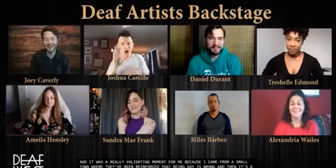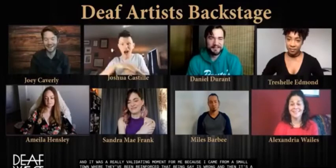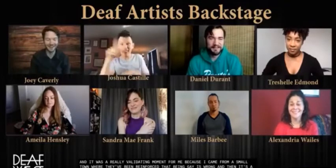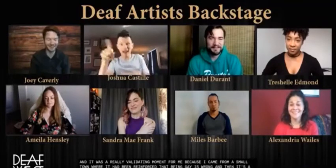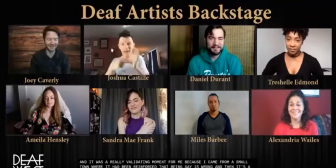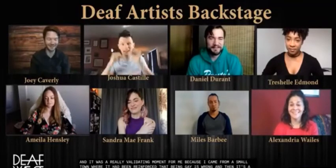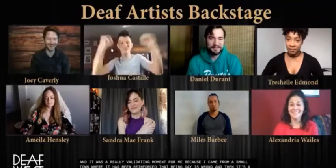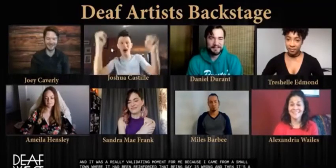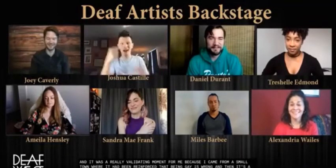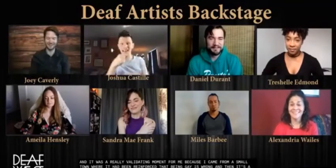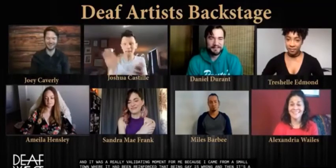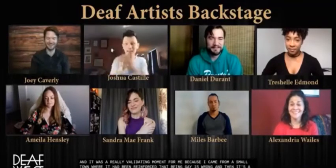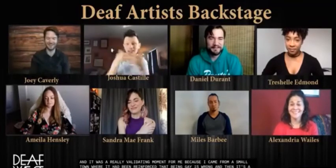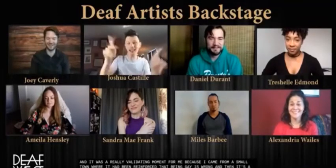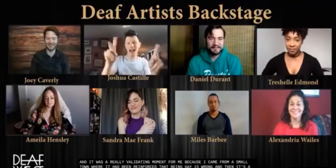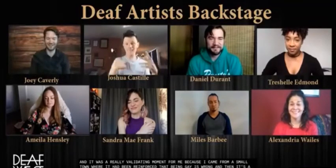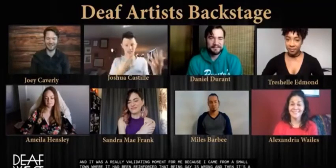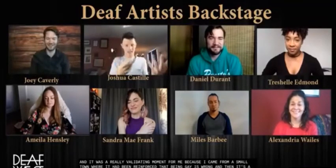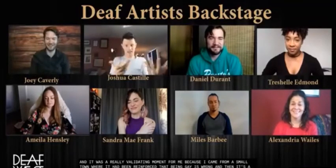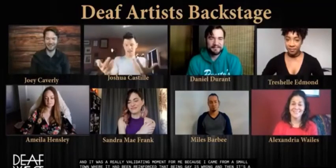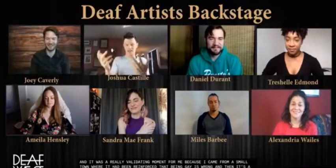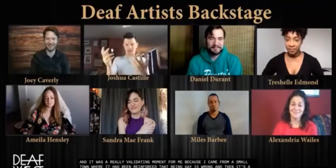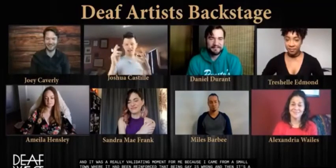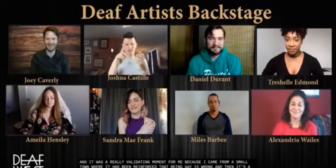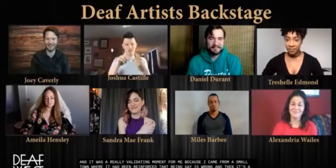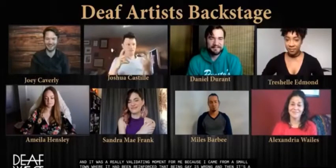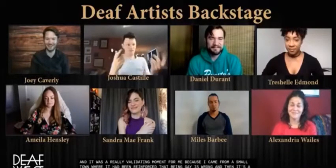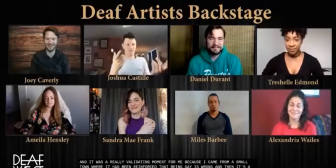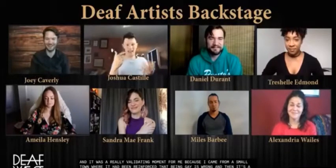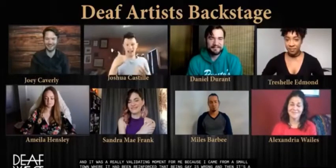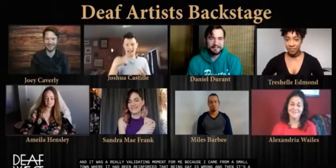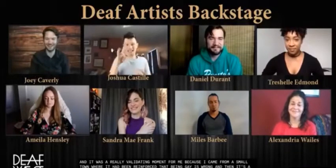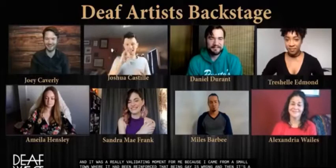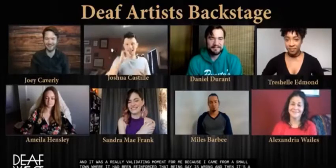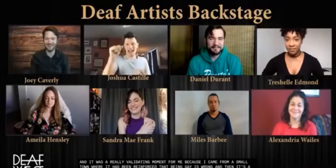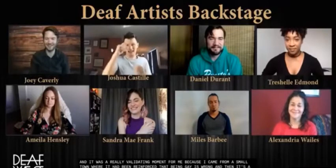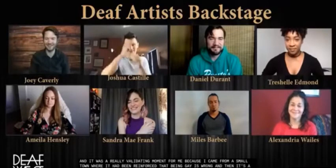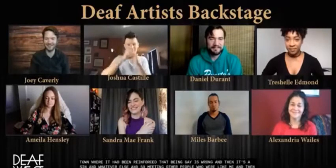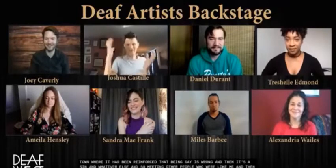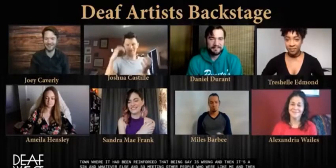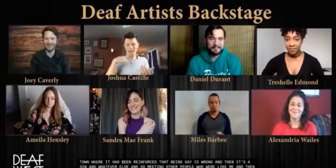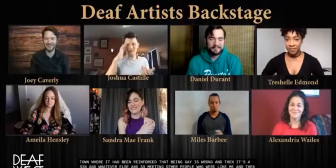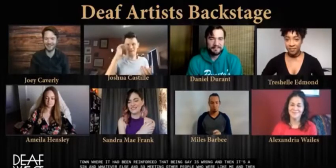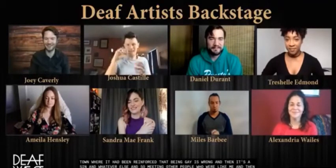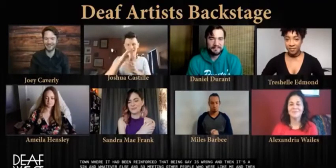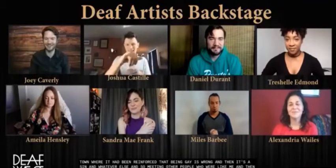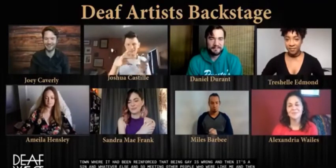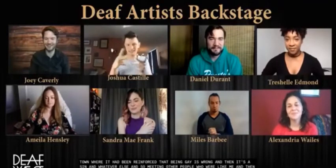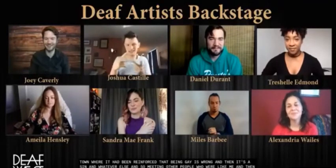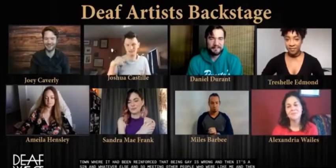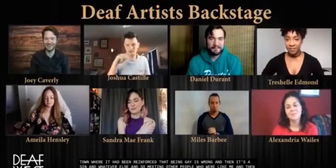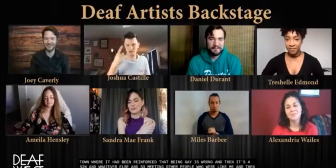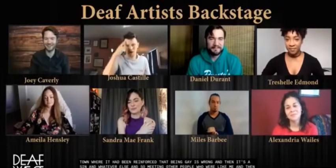Saying that “oh, there's this openly gay character exploring his sexuality in the show”.